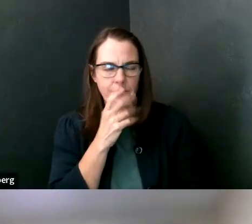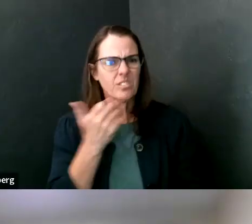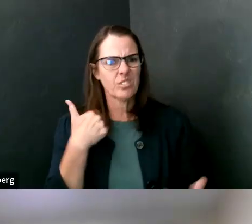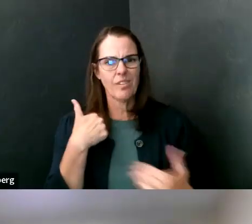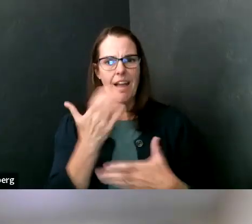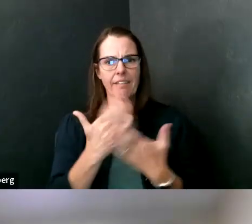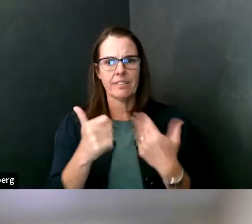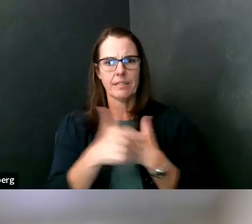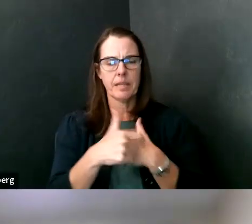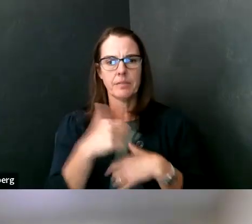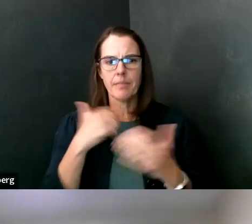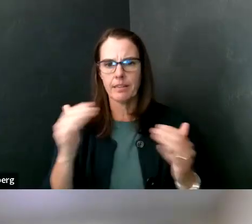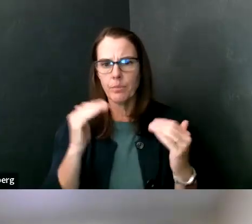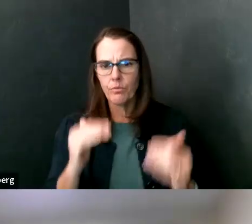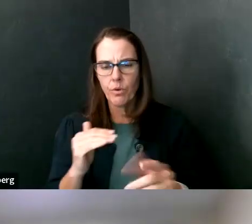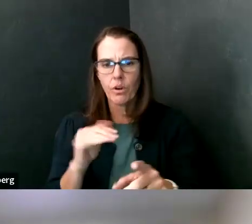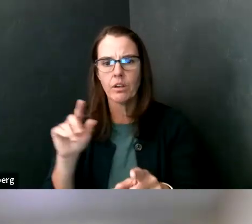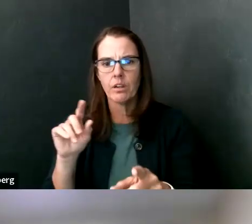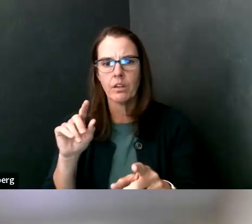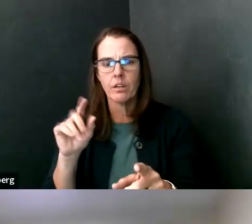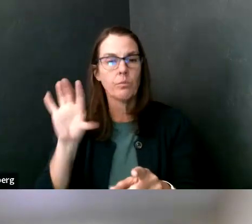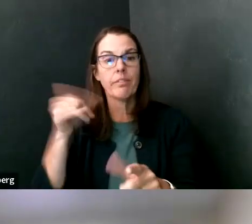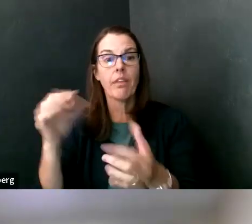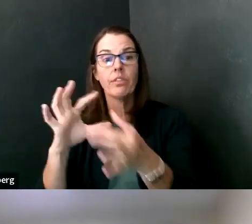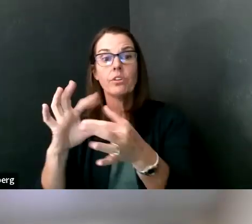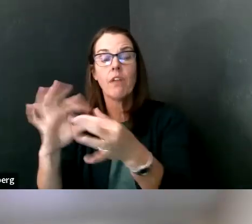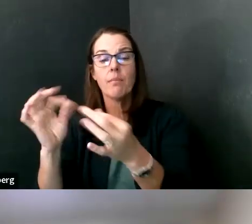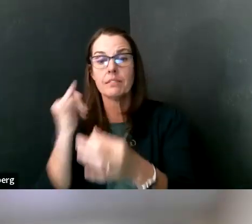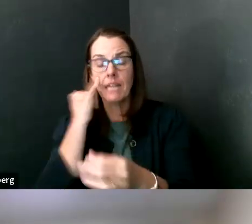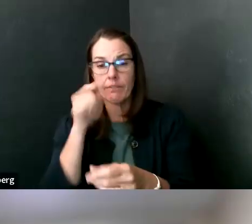agenda, I think I'll move forward with letting others speak and if you want to maybe Terry Lee